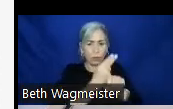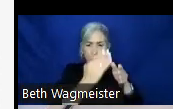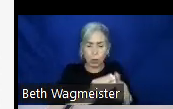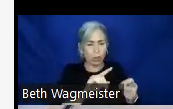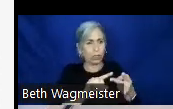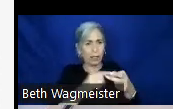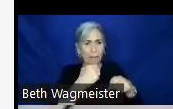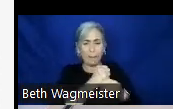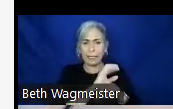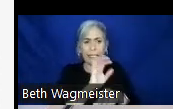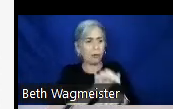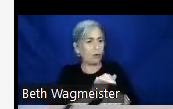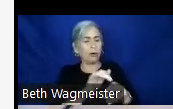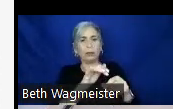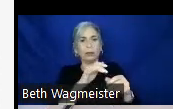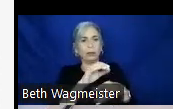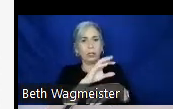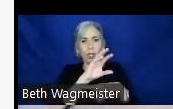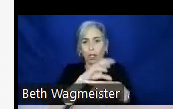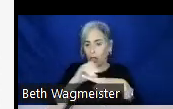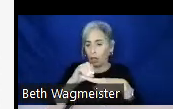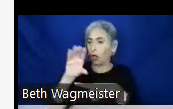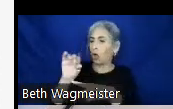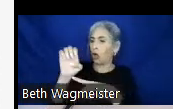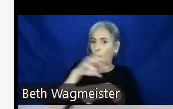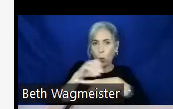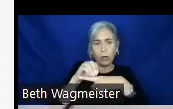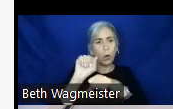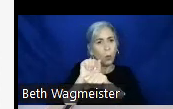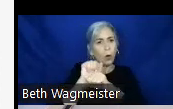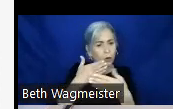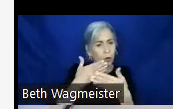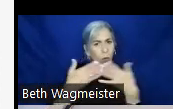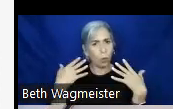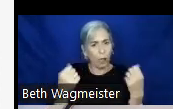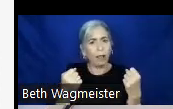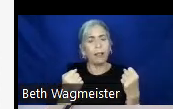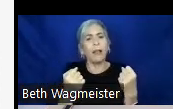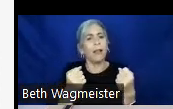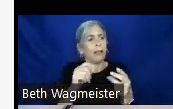you know, making your code work really well, you know, that reasonably is super effective.